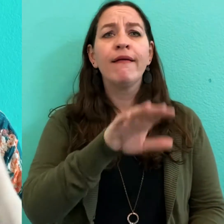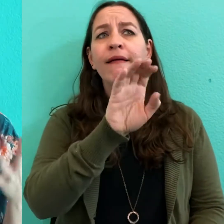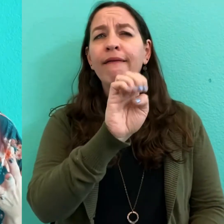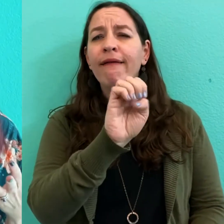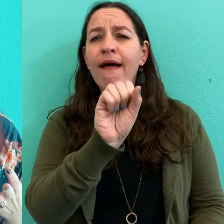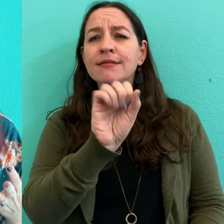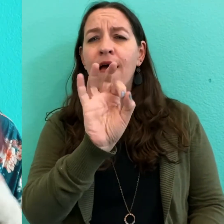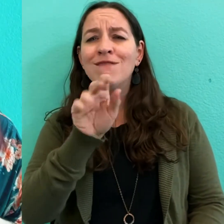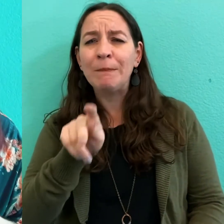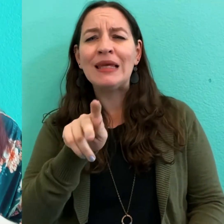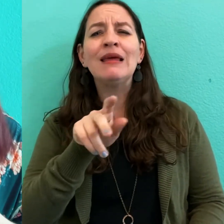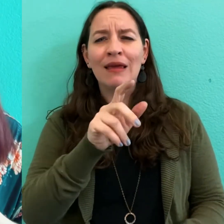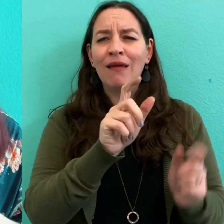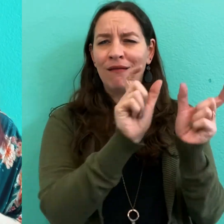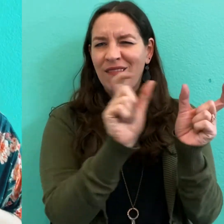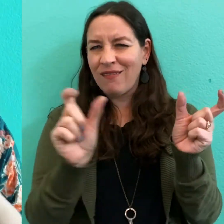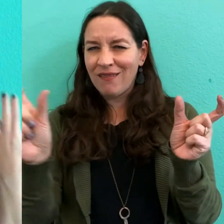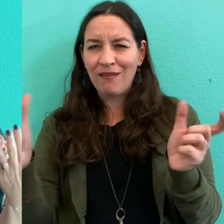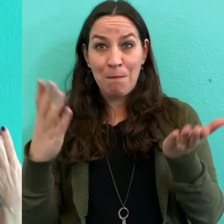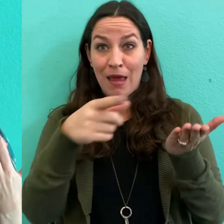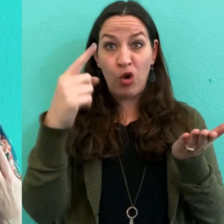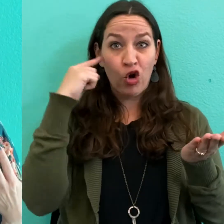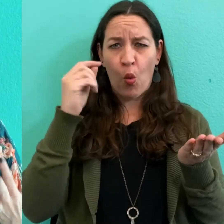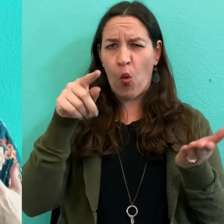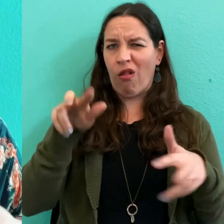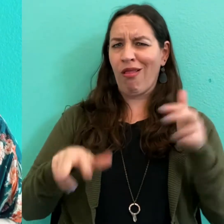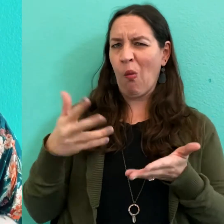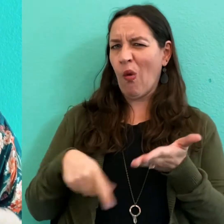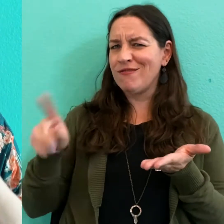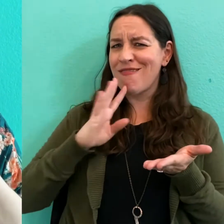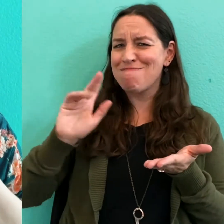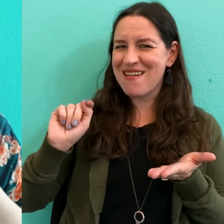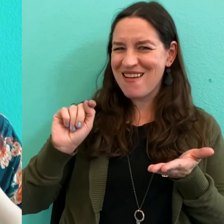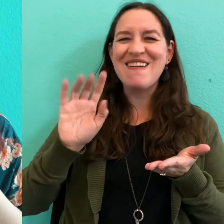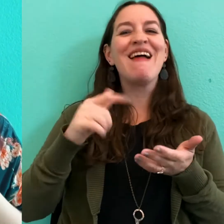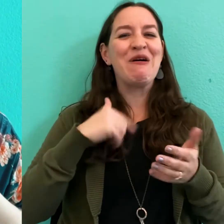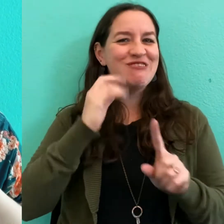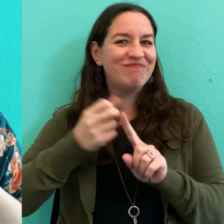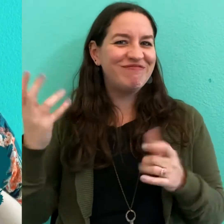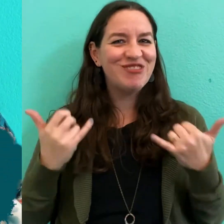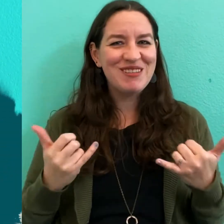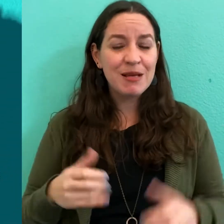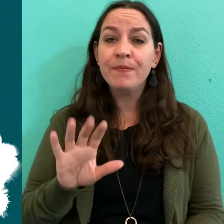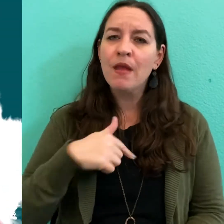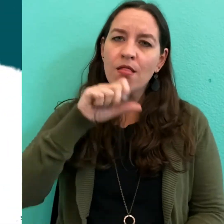familiarity with these letters or you may have no idea what any of them mean. I love the Myers Briggs. I think it is super interesting.